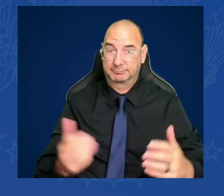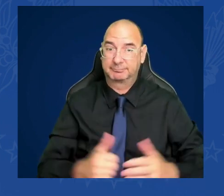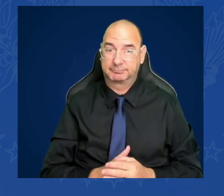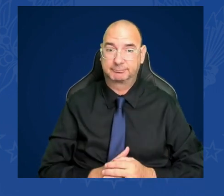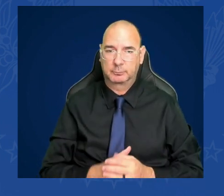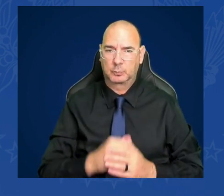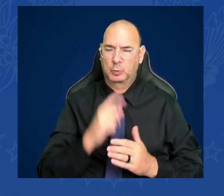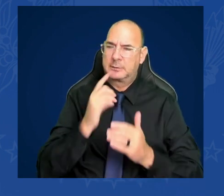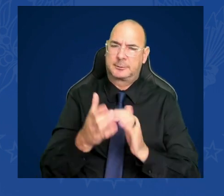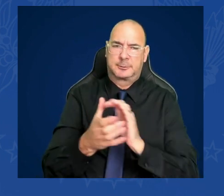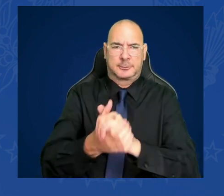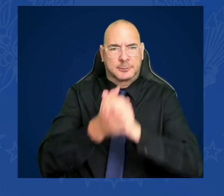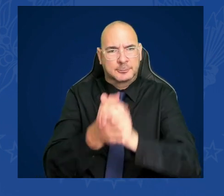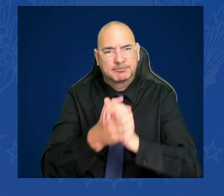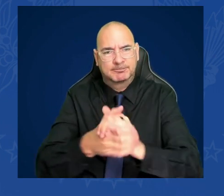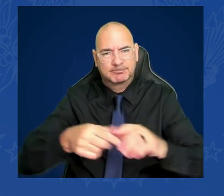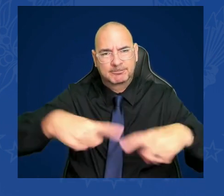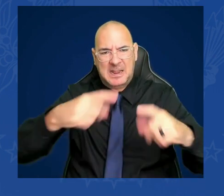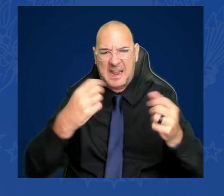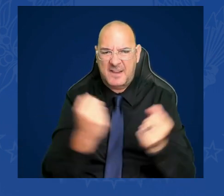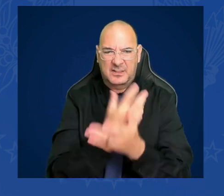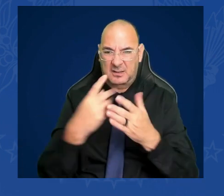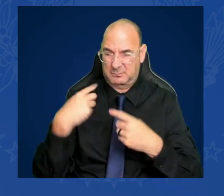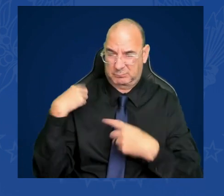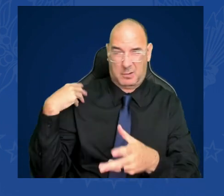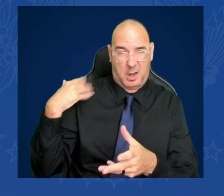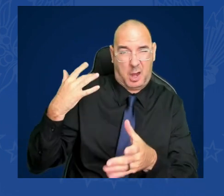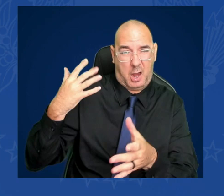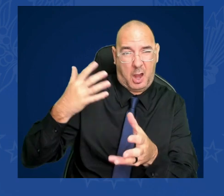to develop the Cadets that they are today.